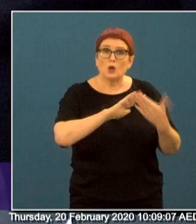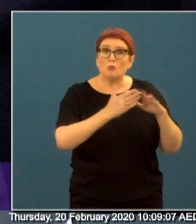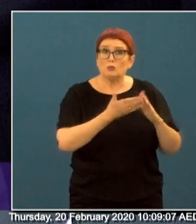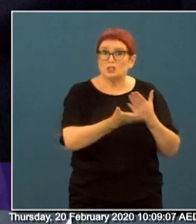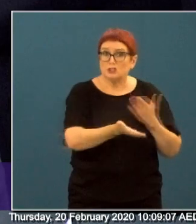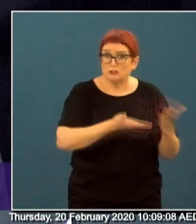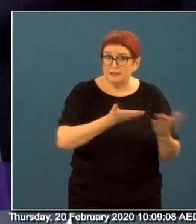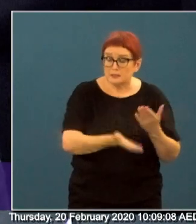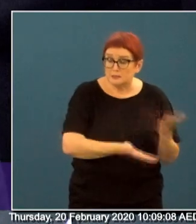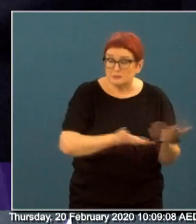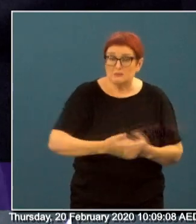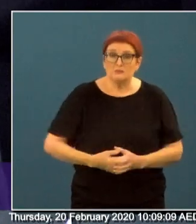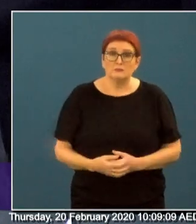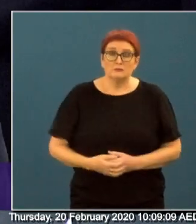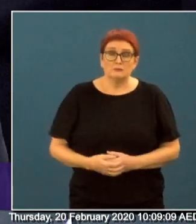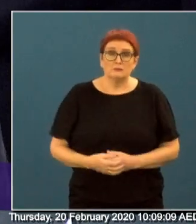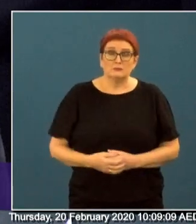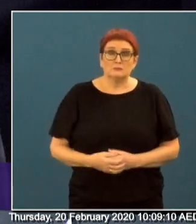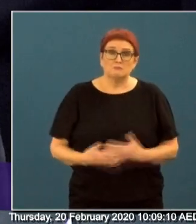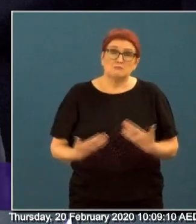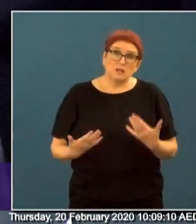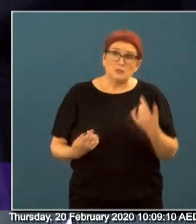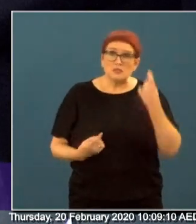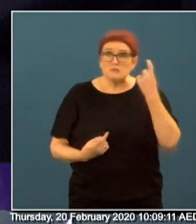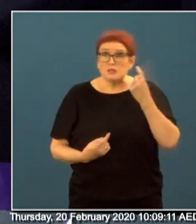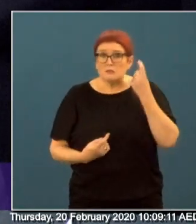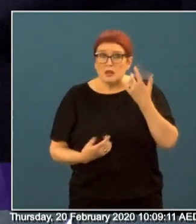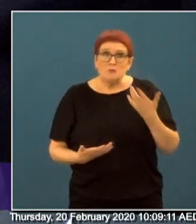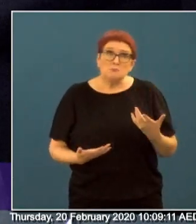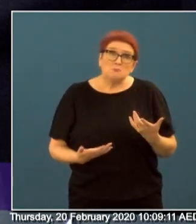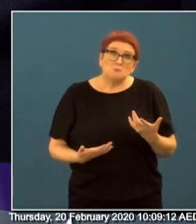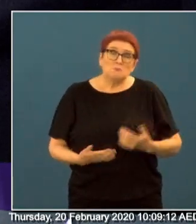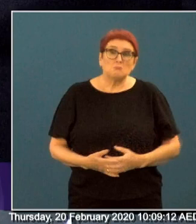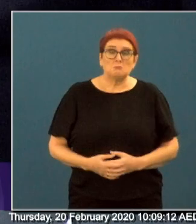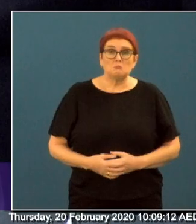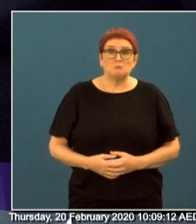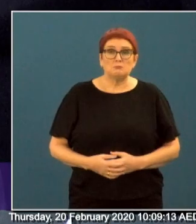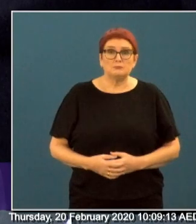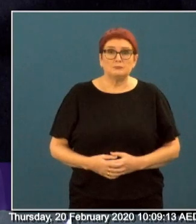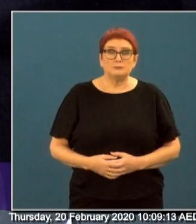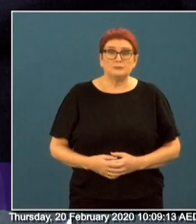And so, if we're thinking seriously about integrating care between